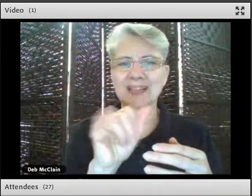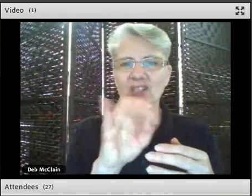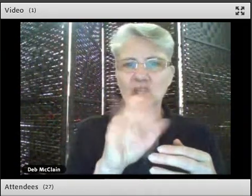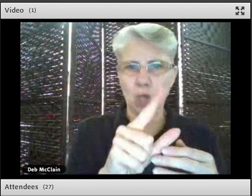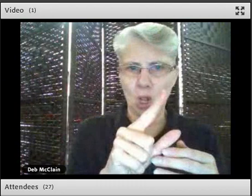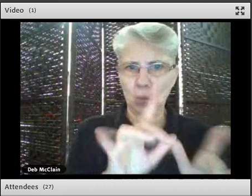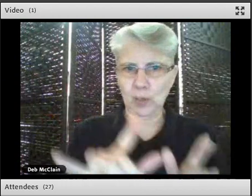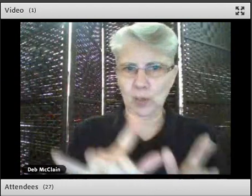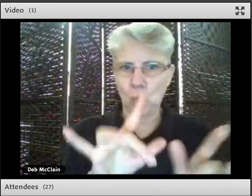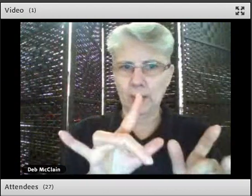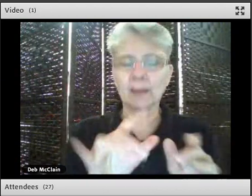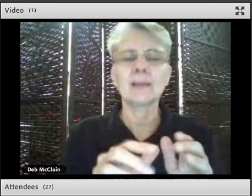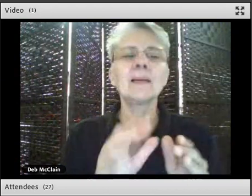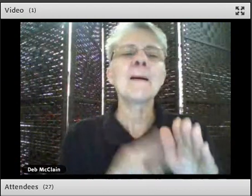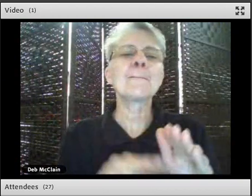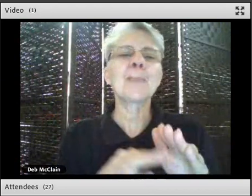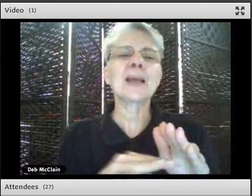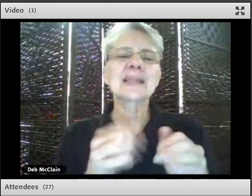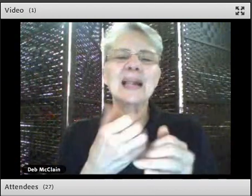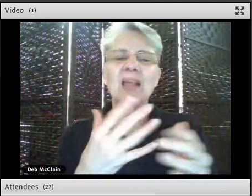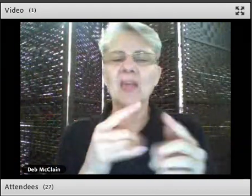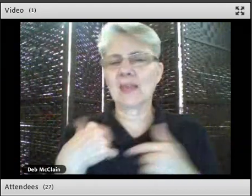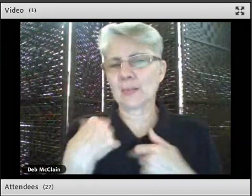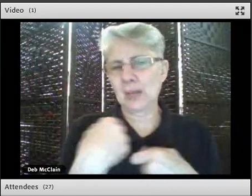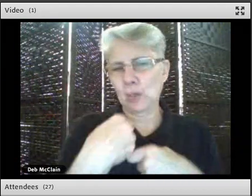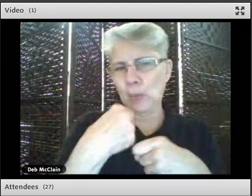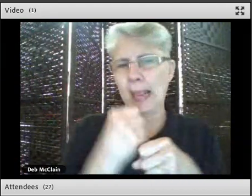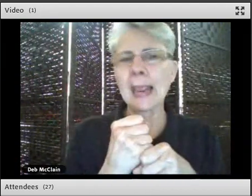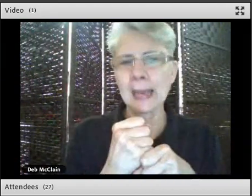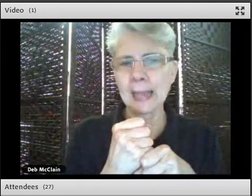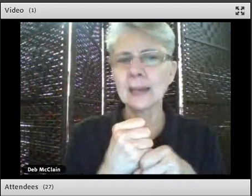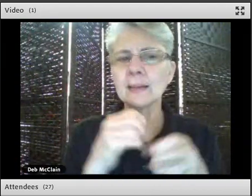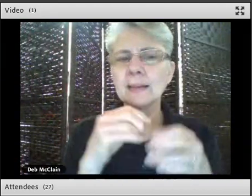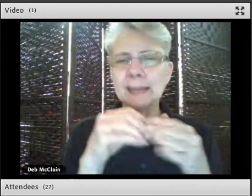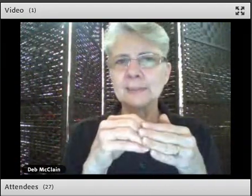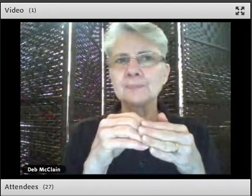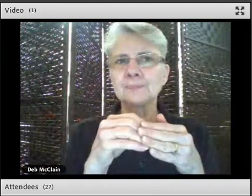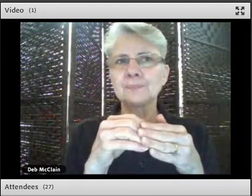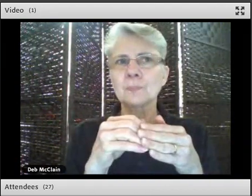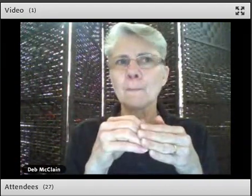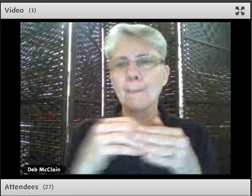since the year 2000 is assuredly going to be digital.